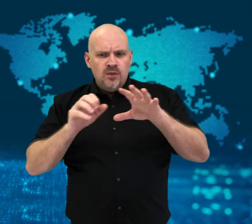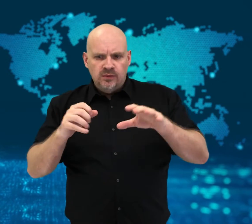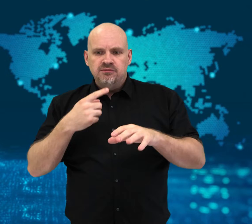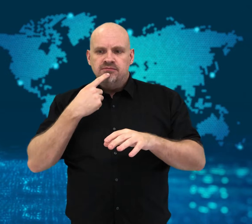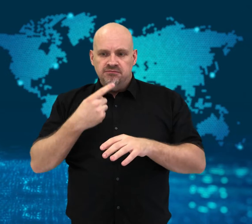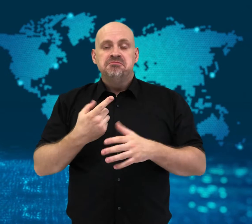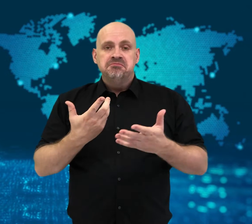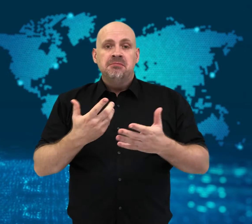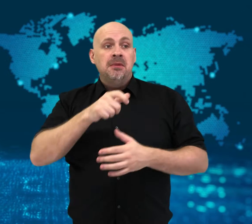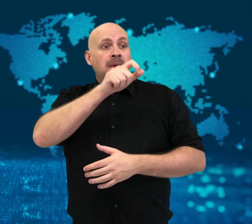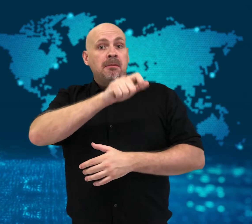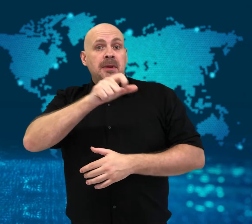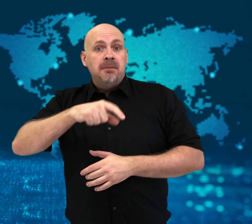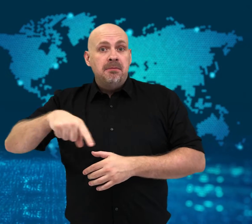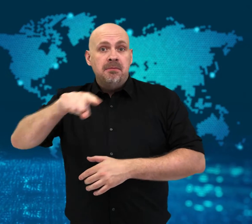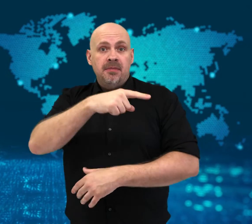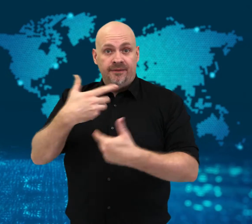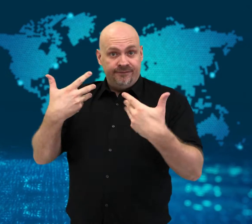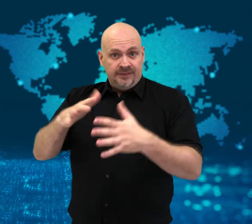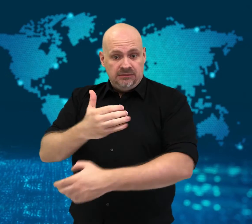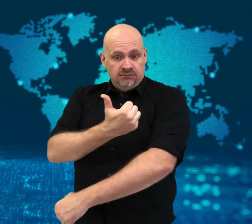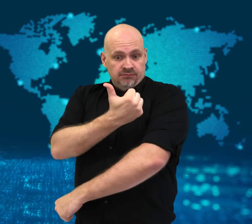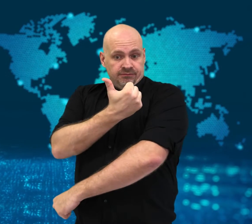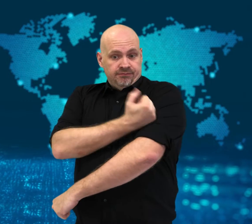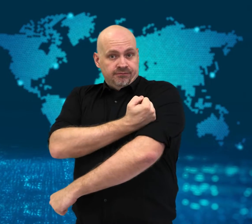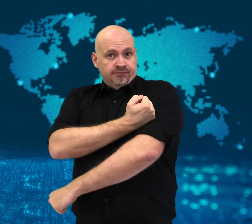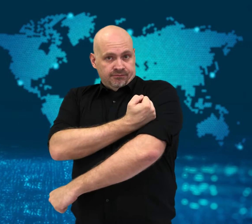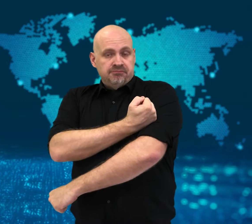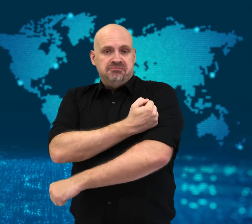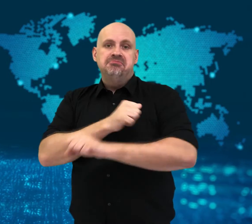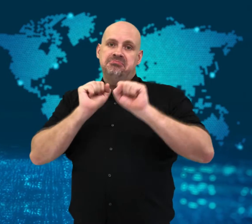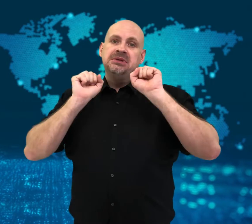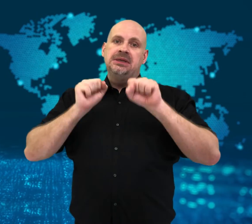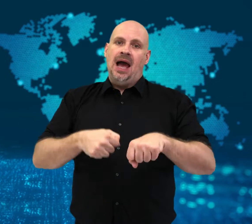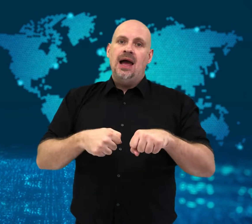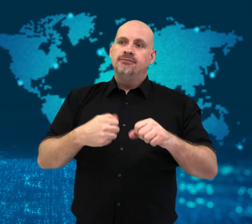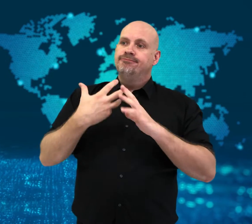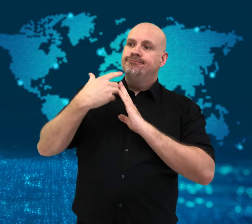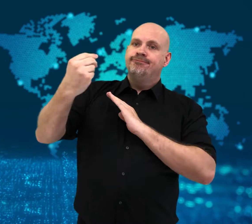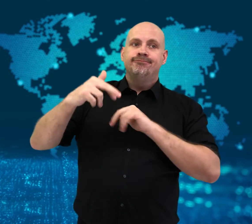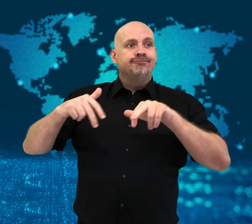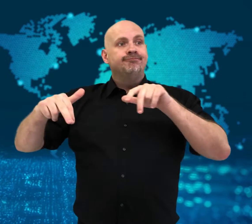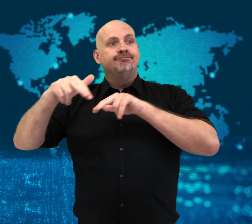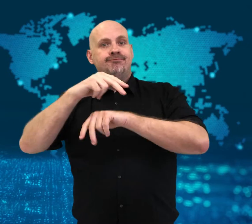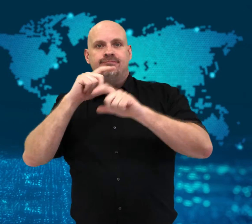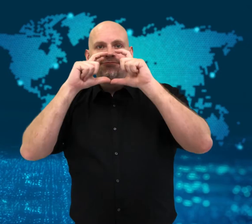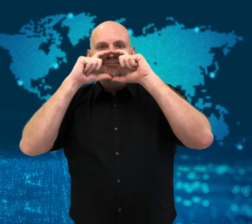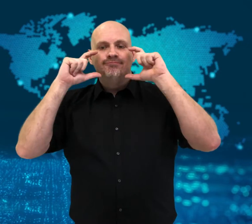fully vaccinated can go out in public without a